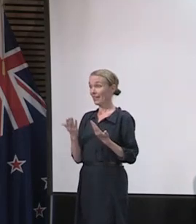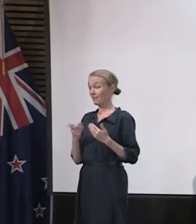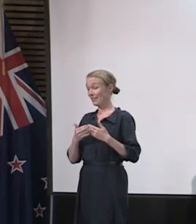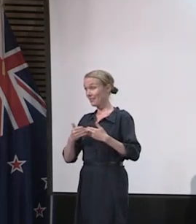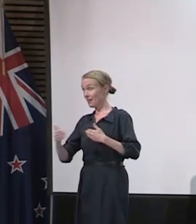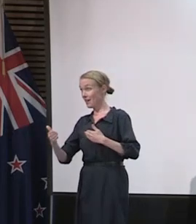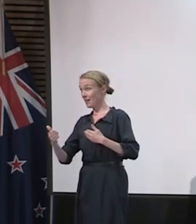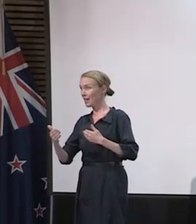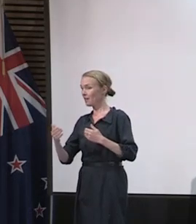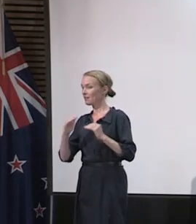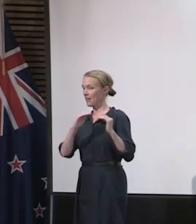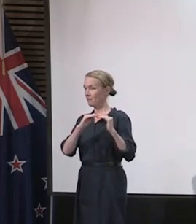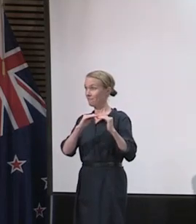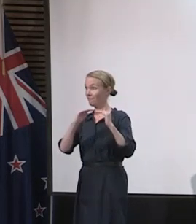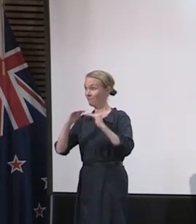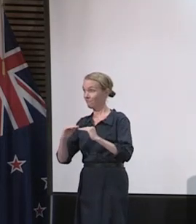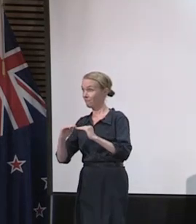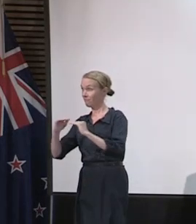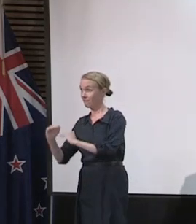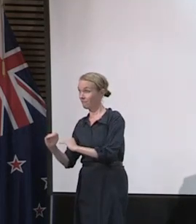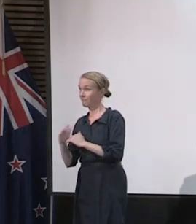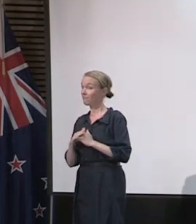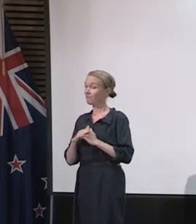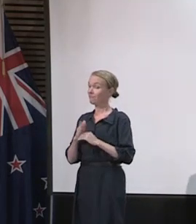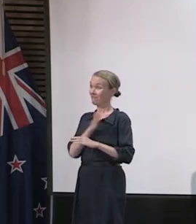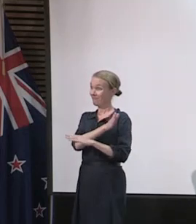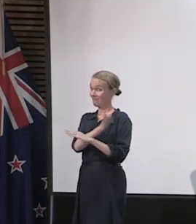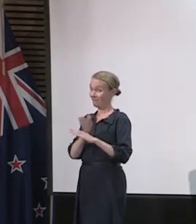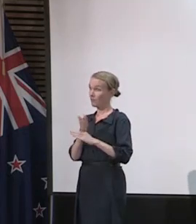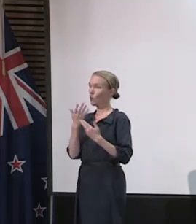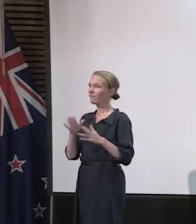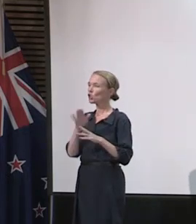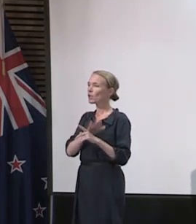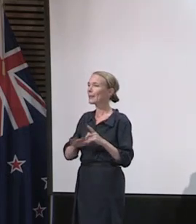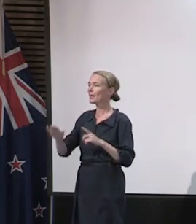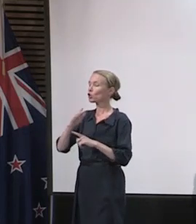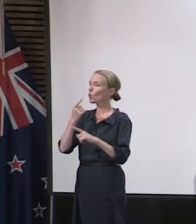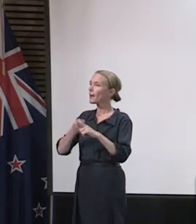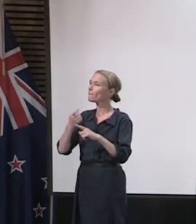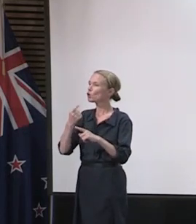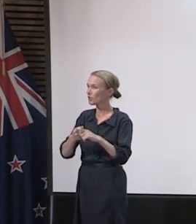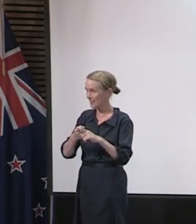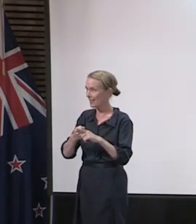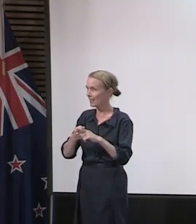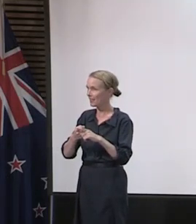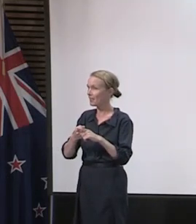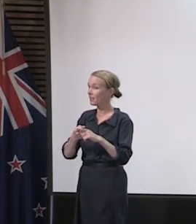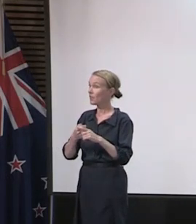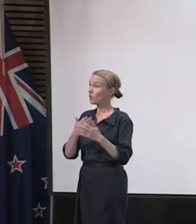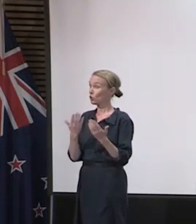required it. I do acknowledge that as we move into a